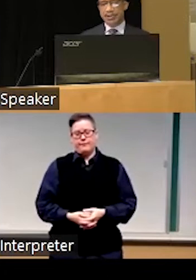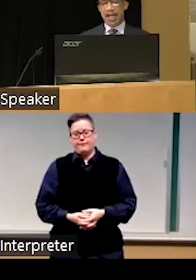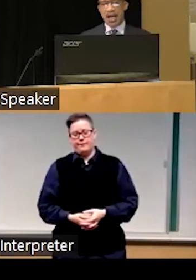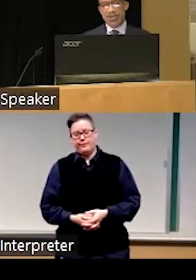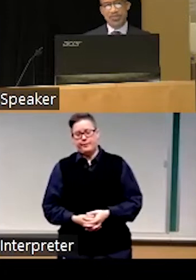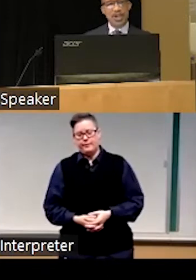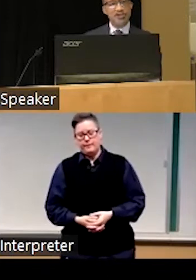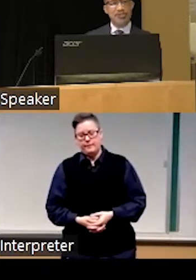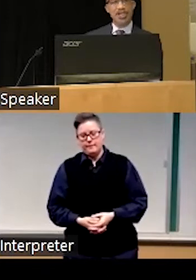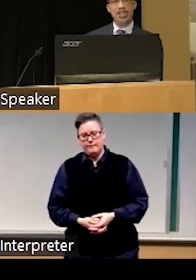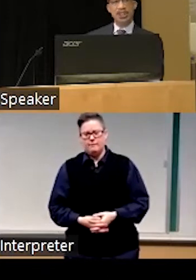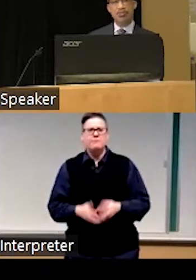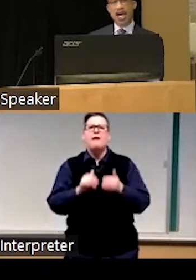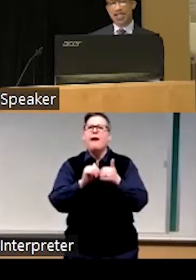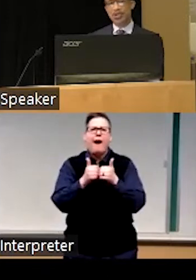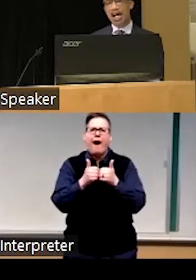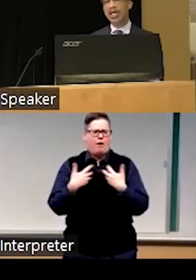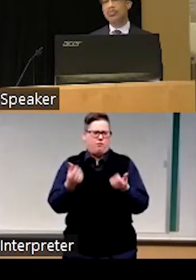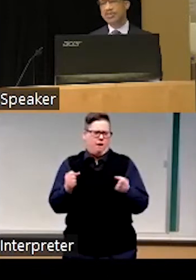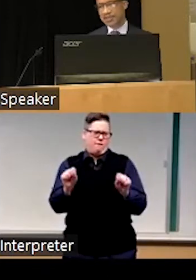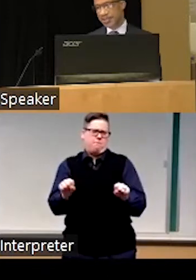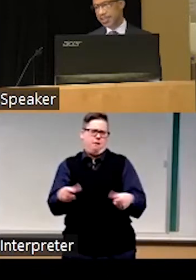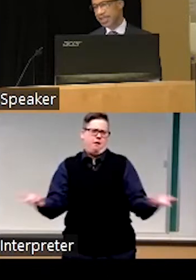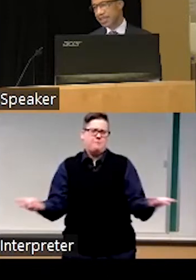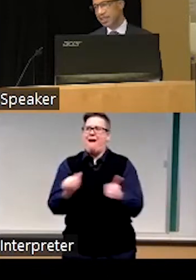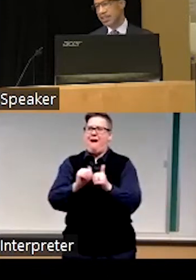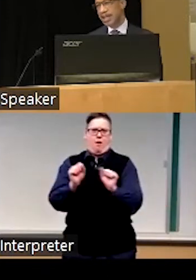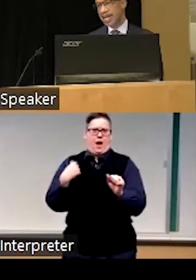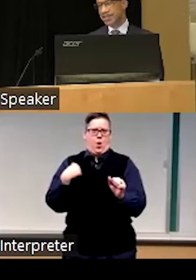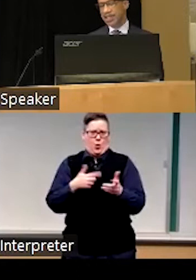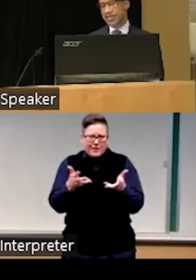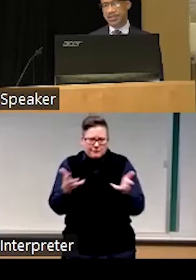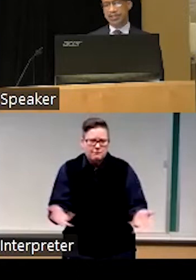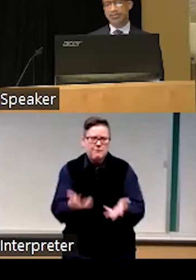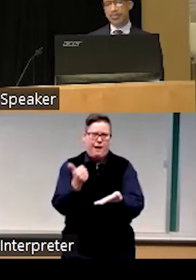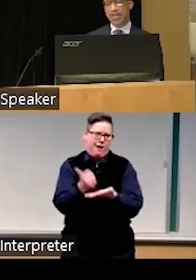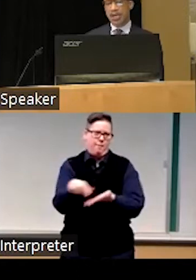the houses recovery possible how can we facilitate it as clinicians